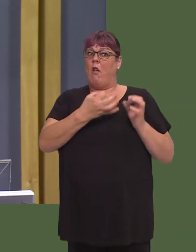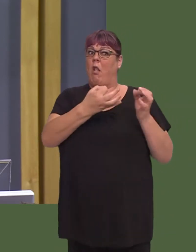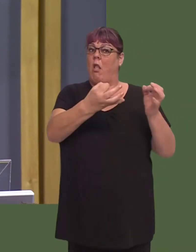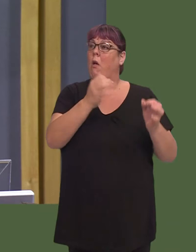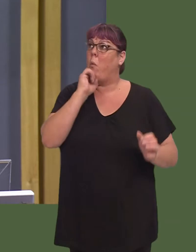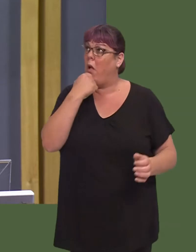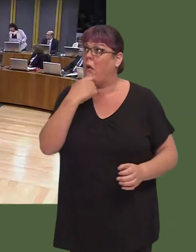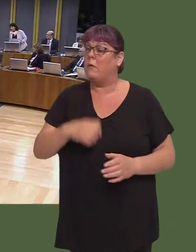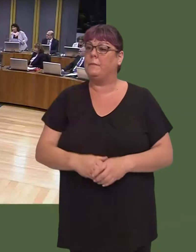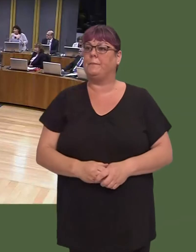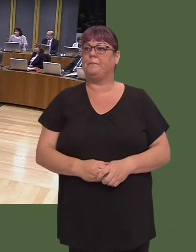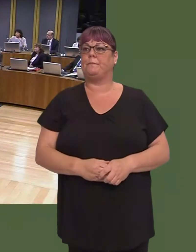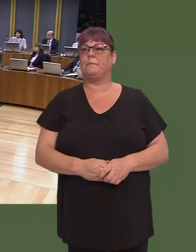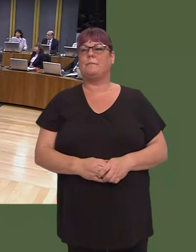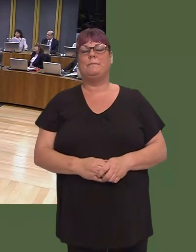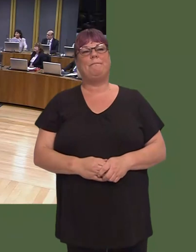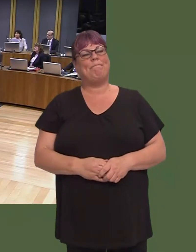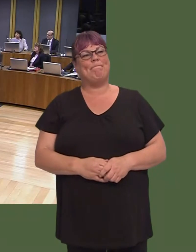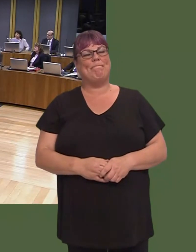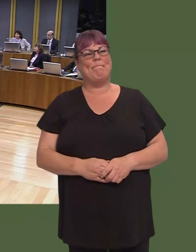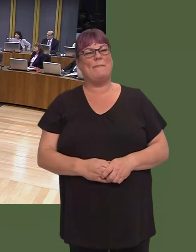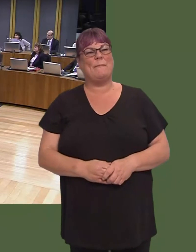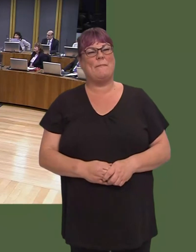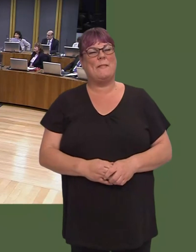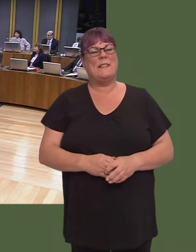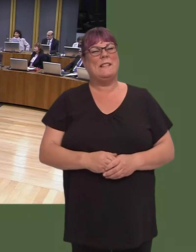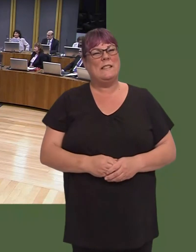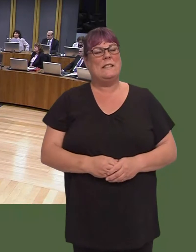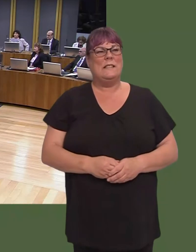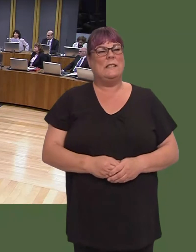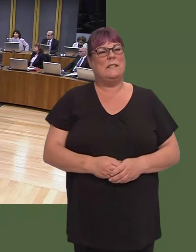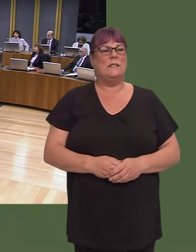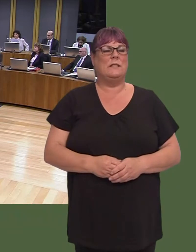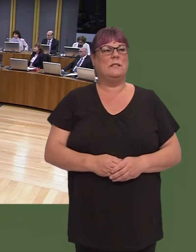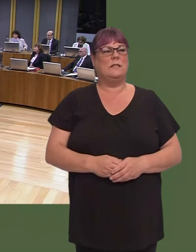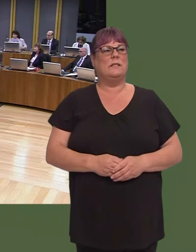Carwyn Jones AM: It is to be found in the White Paper 'Securing Wales' Future'.